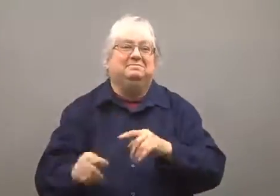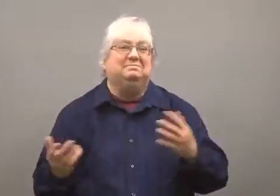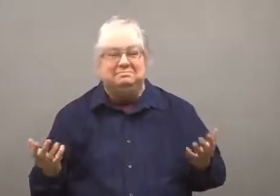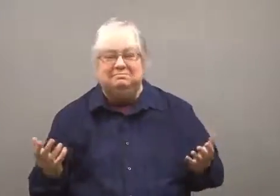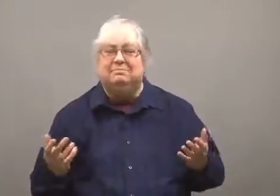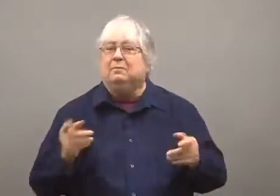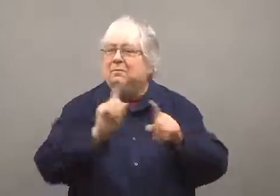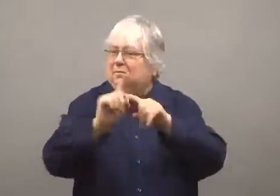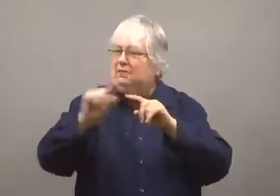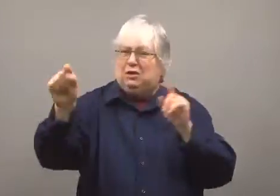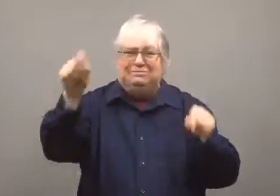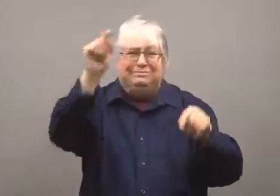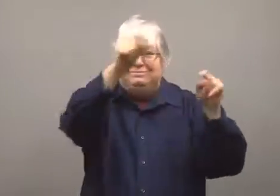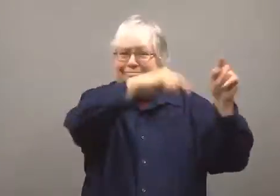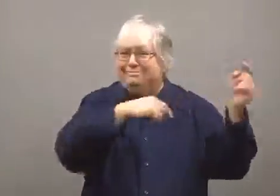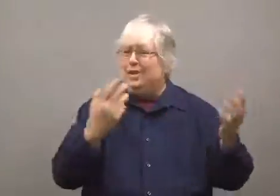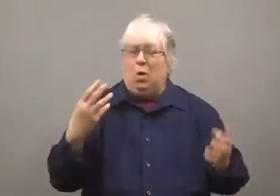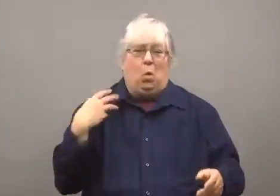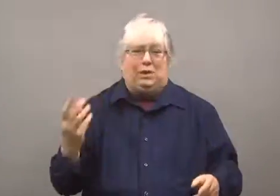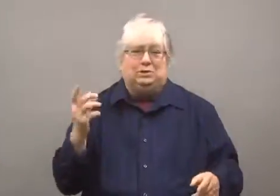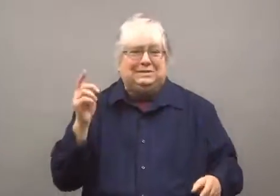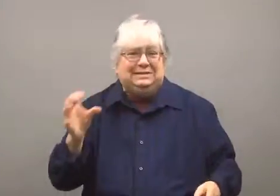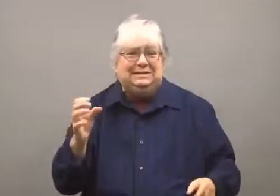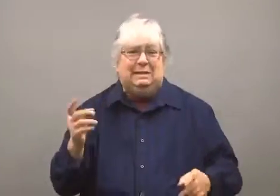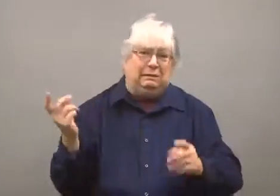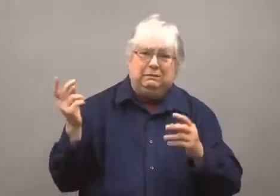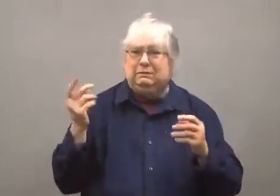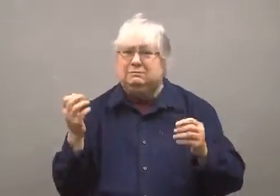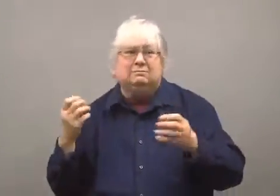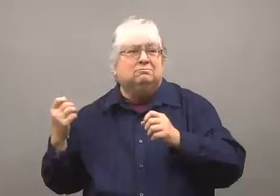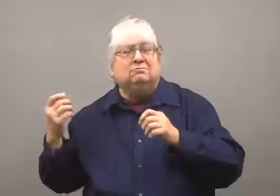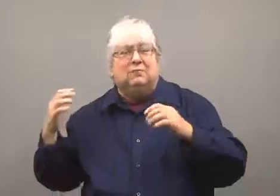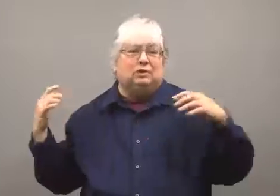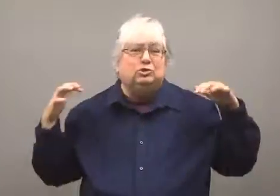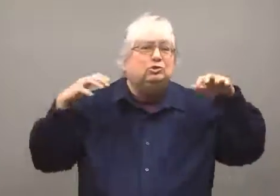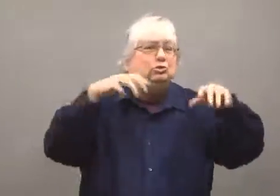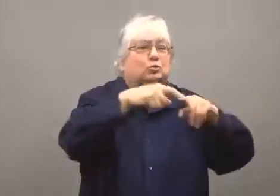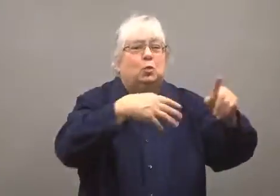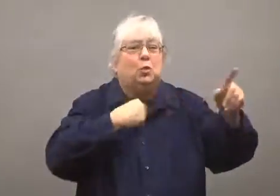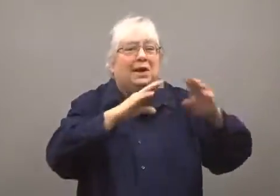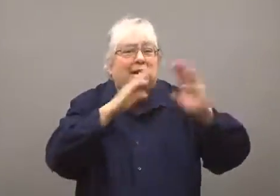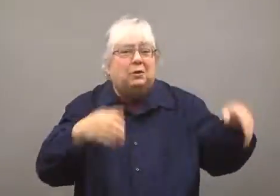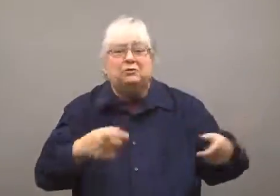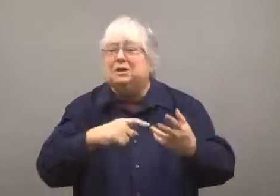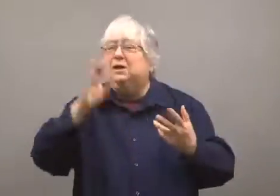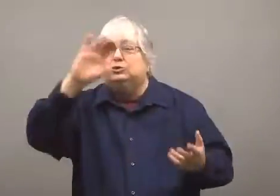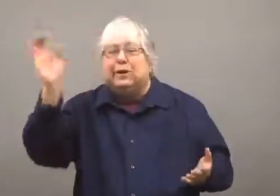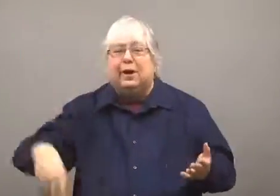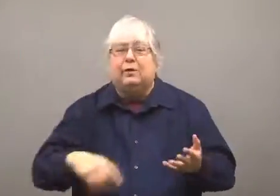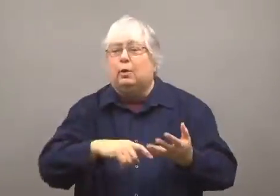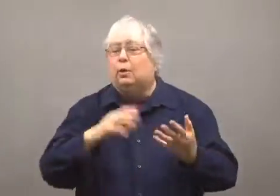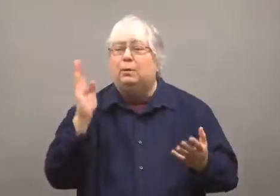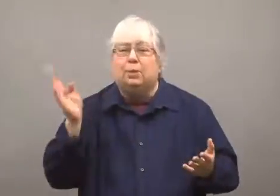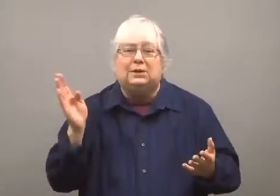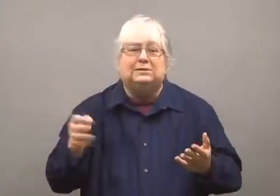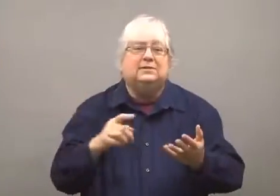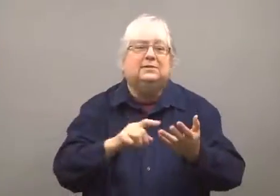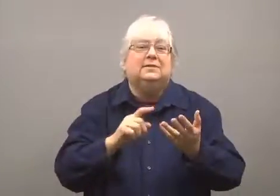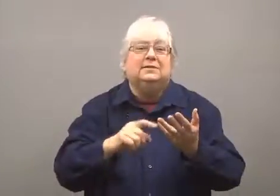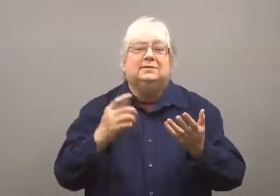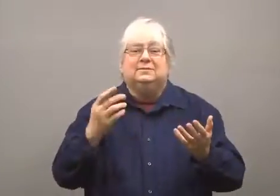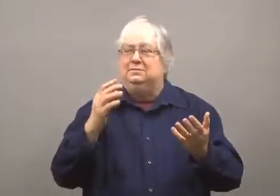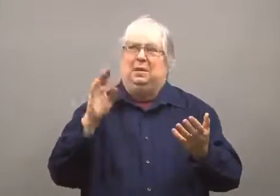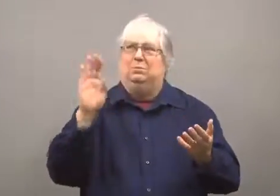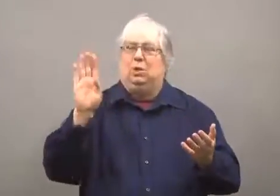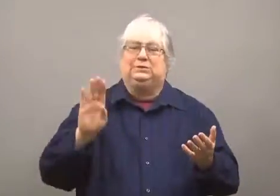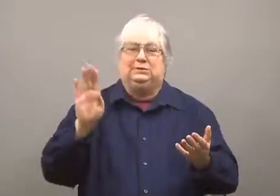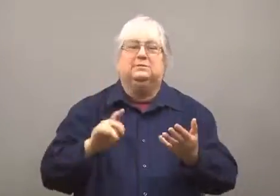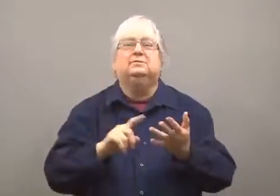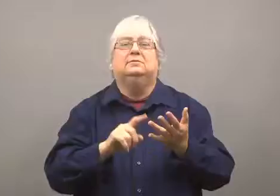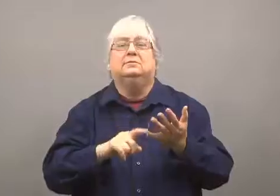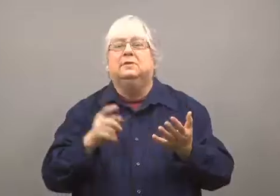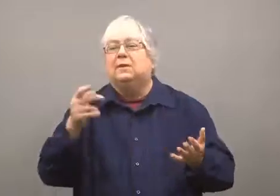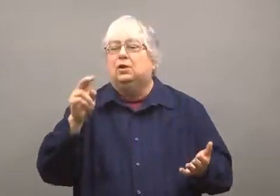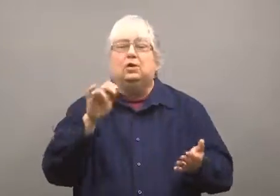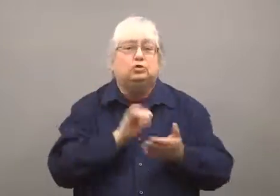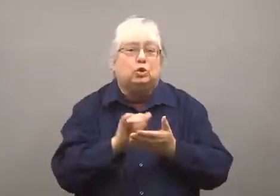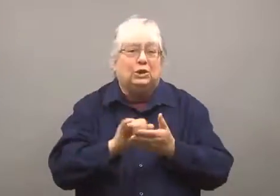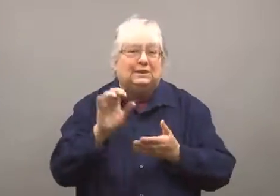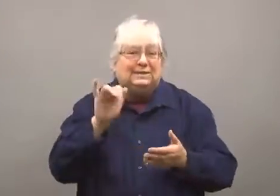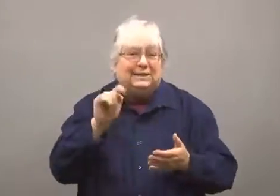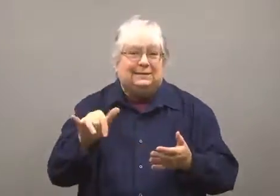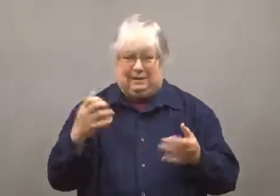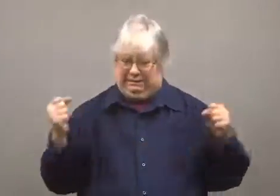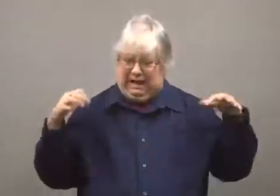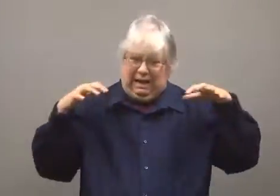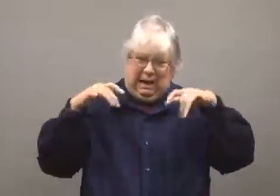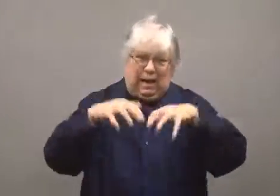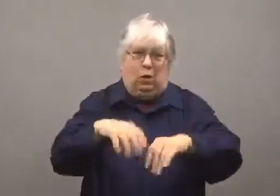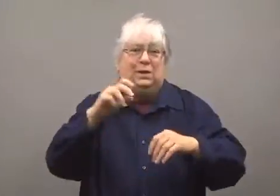People streamed to the White House in Washington D.C.